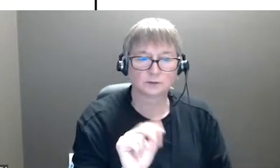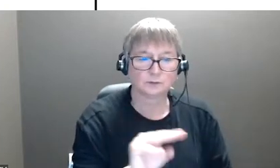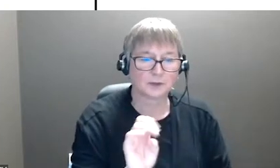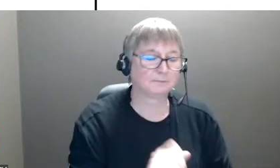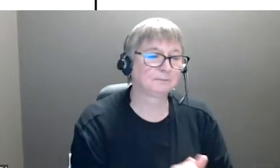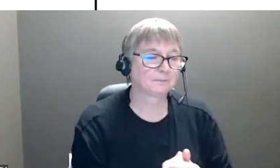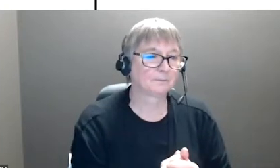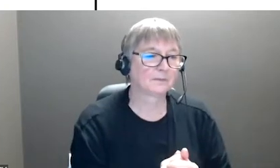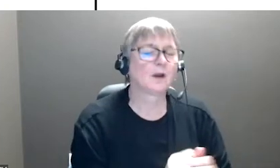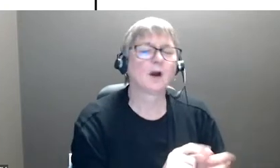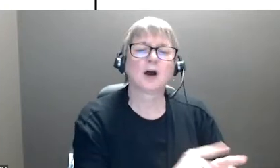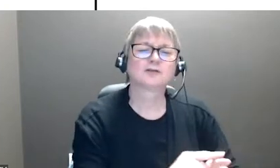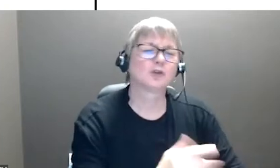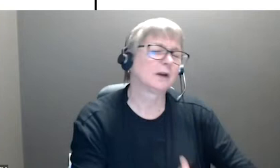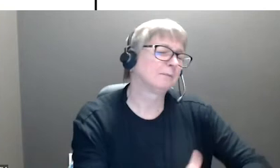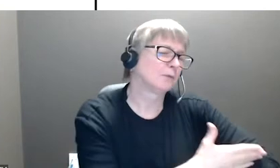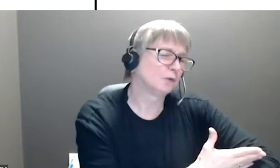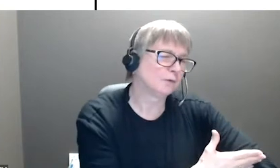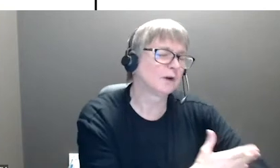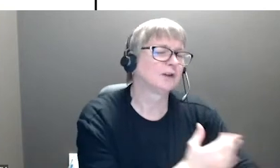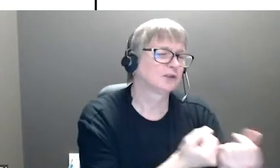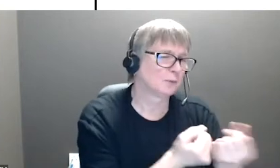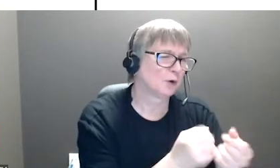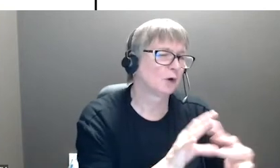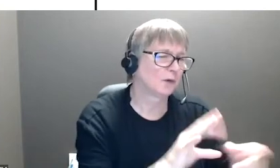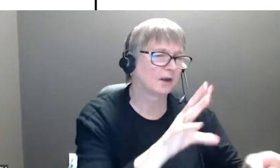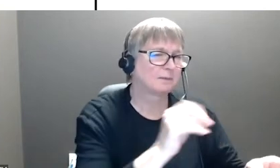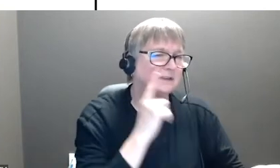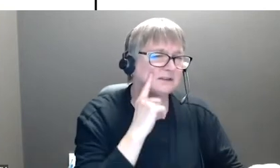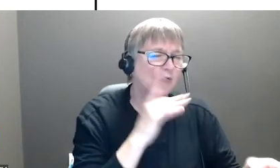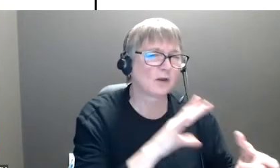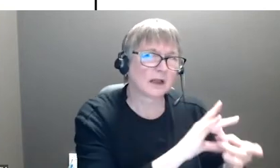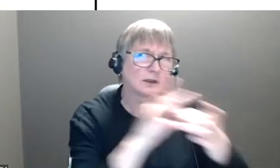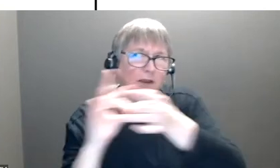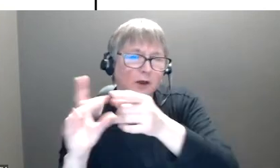retain persons with disabilities; and supporting employers in creating successful work placements.